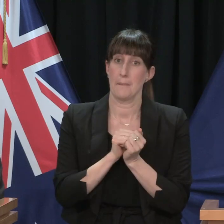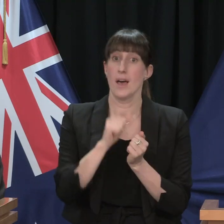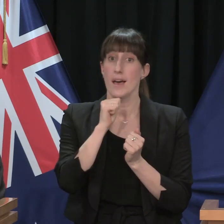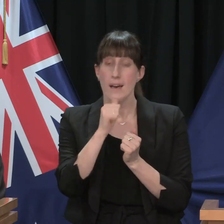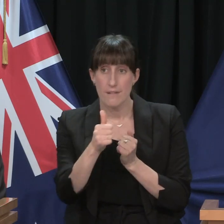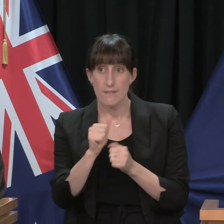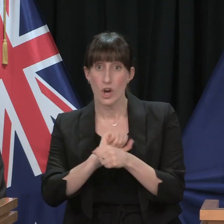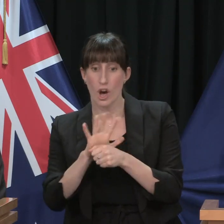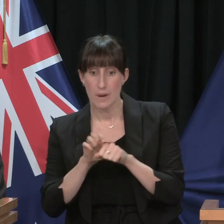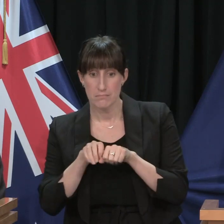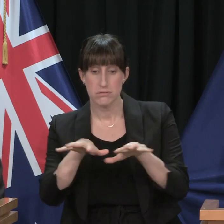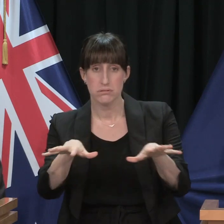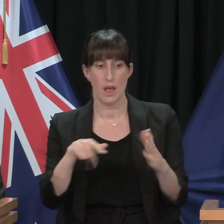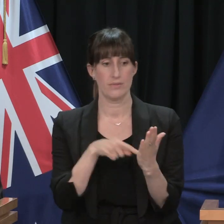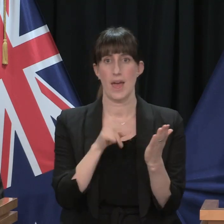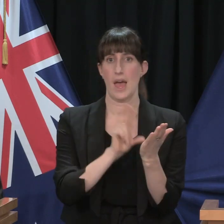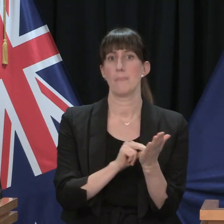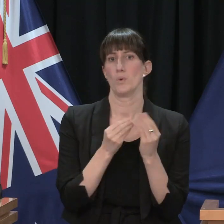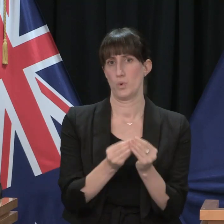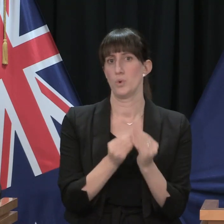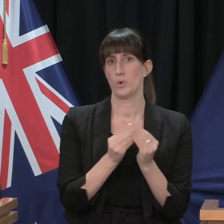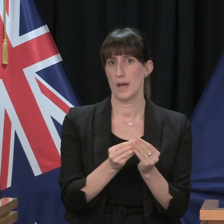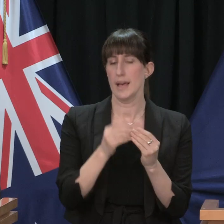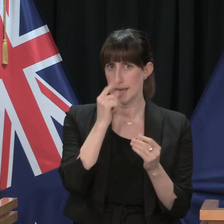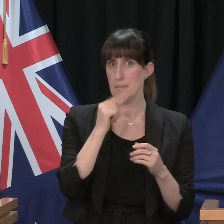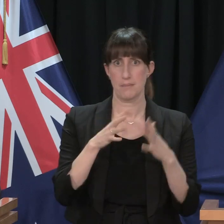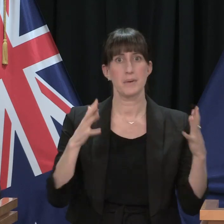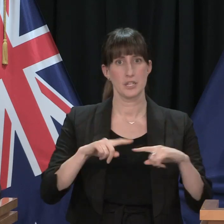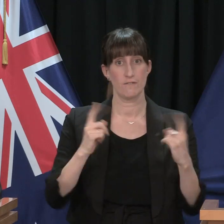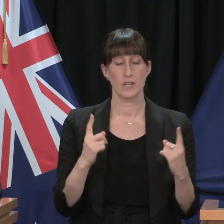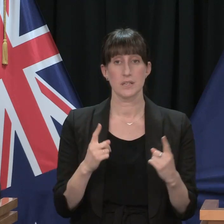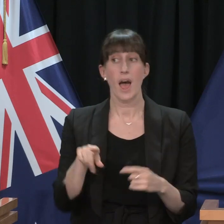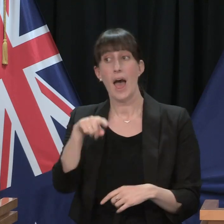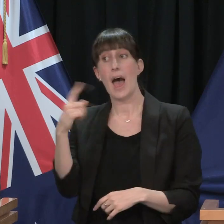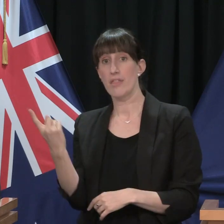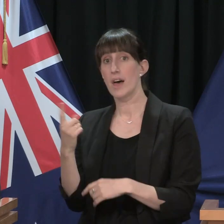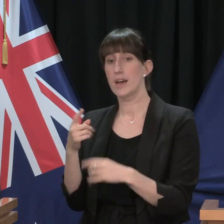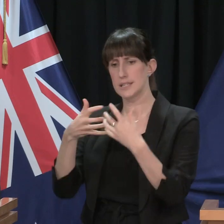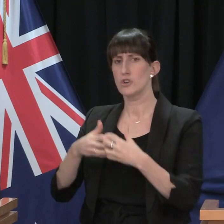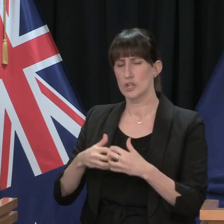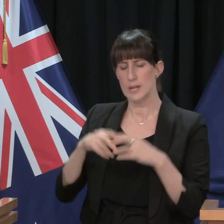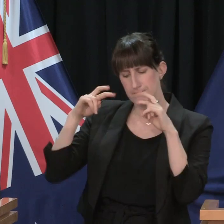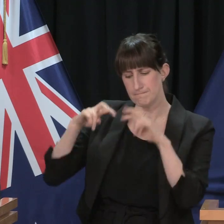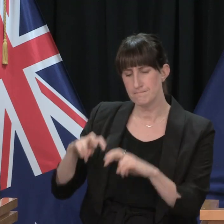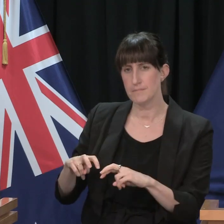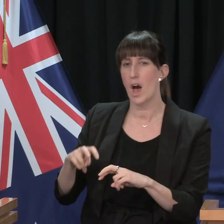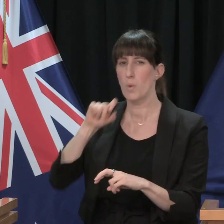otherwise wouldn't have in the event of an outbreak and it could make an enormous difference. That doesn't mean we are not pursuing